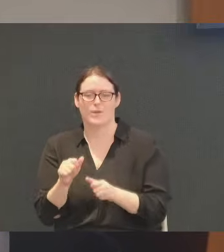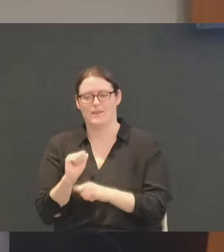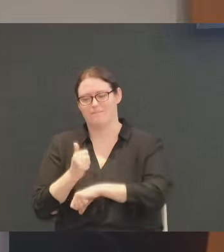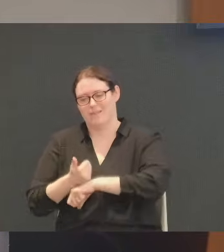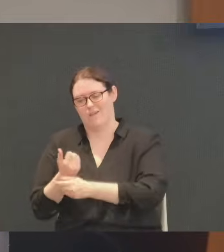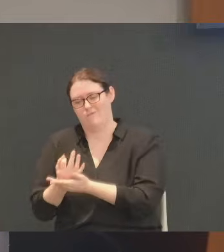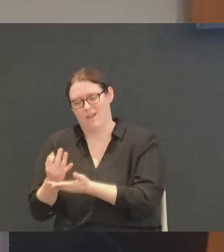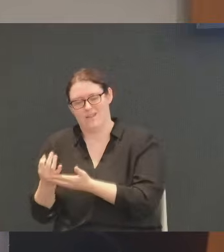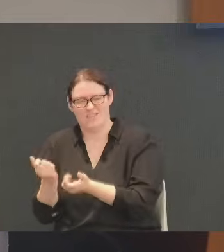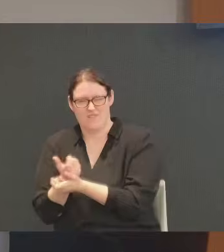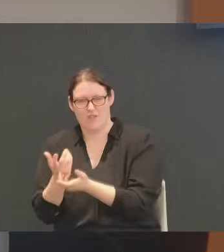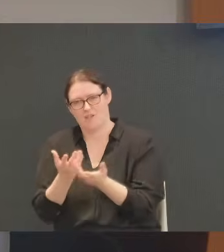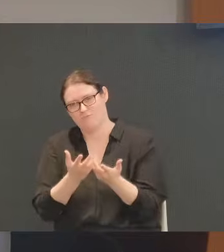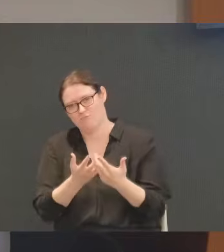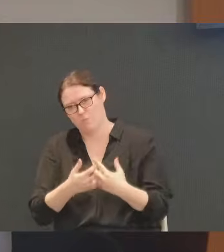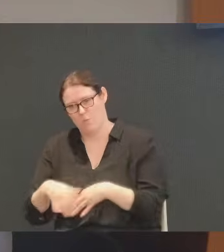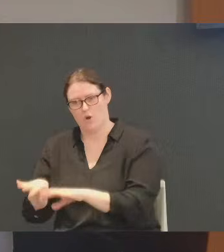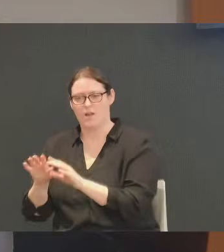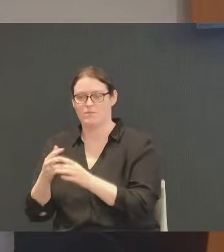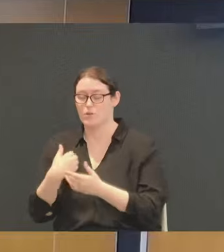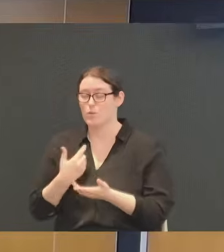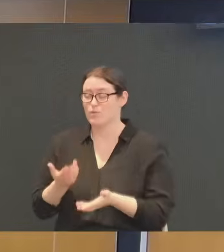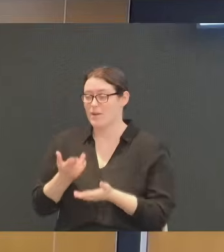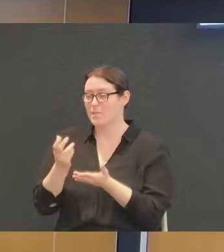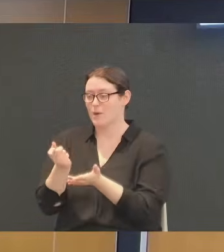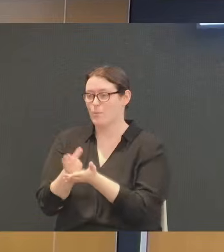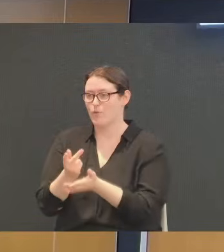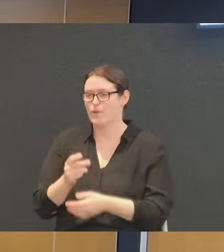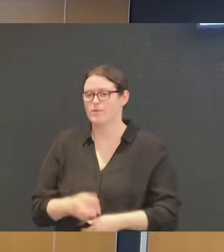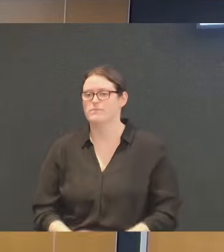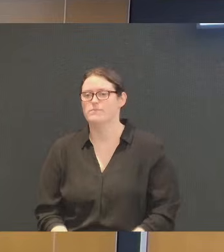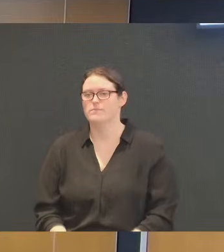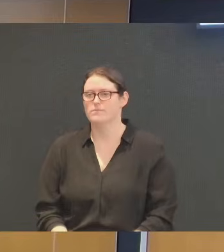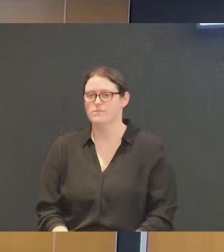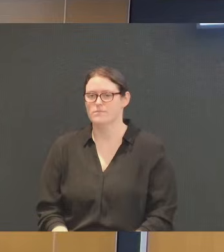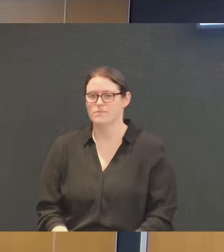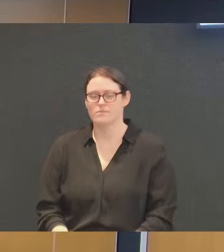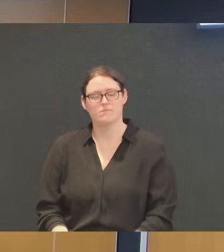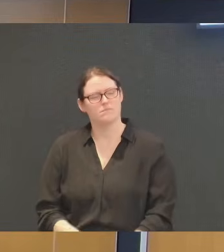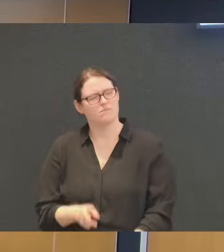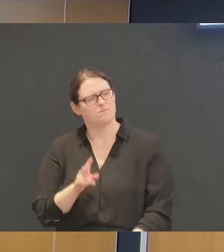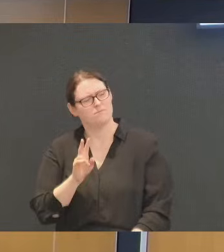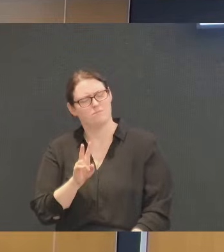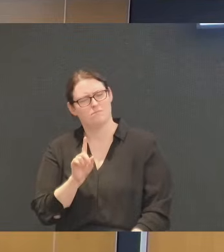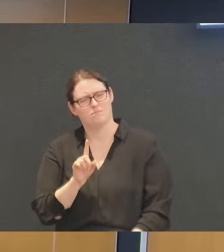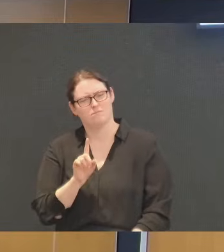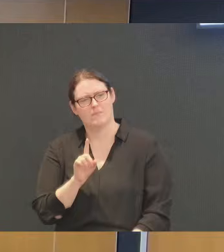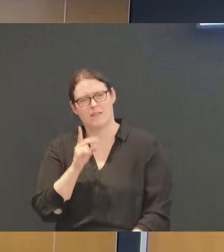the project. So the Administration recommends approval. Let's see if we can go on through and